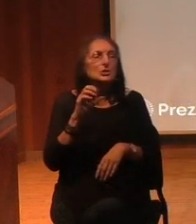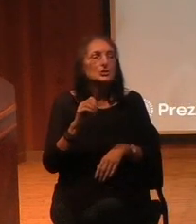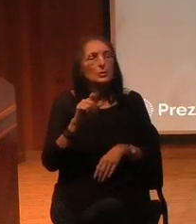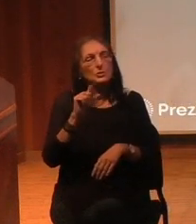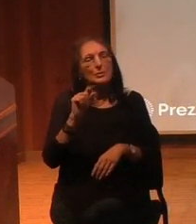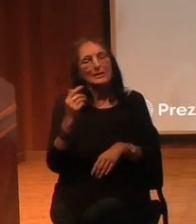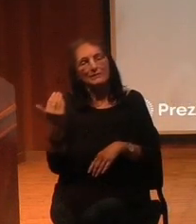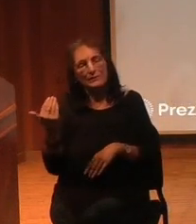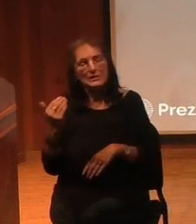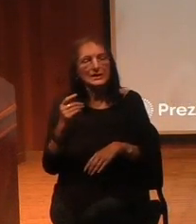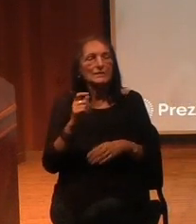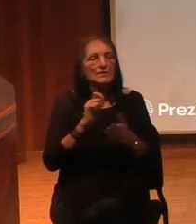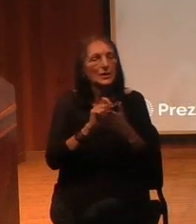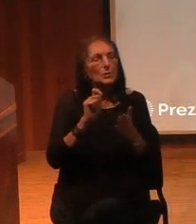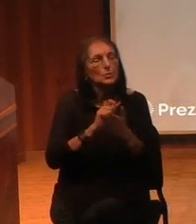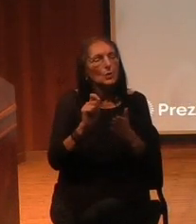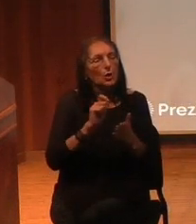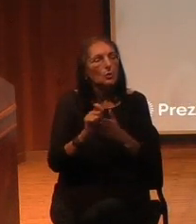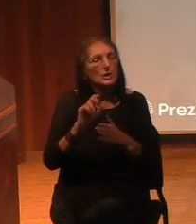that deal with this Fixed Timeline construct.